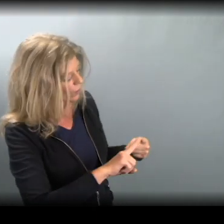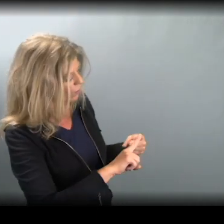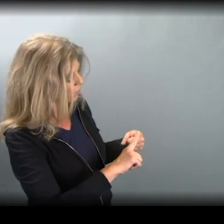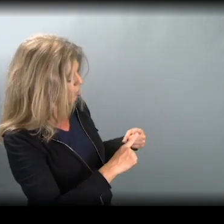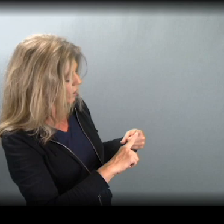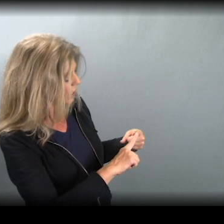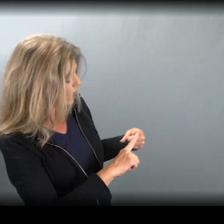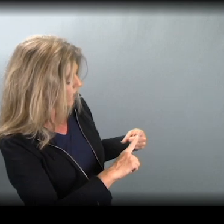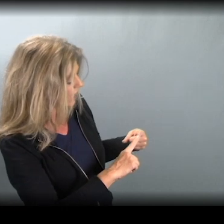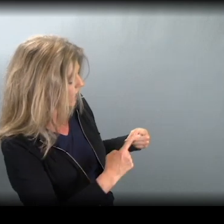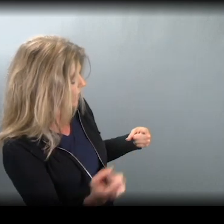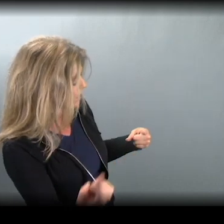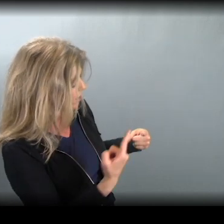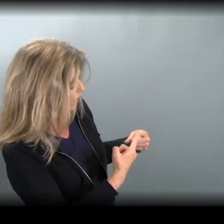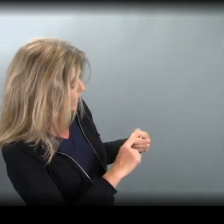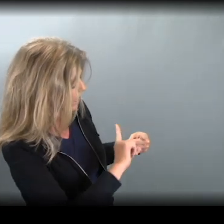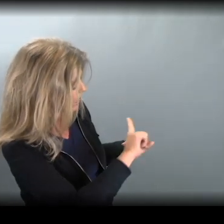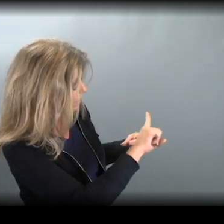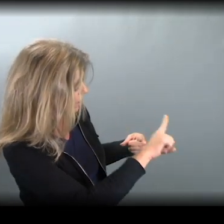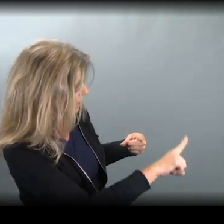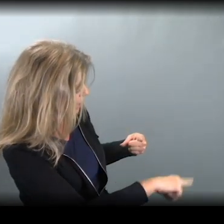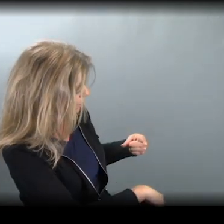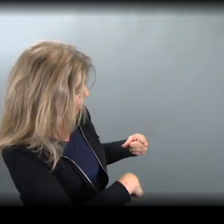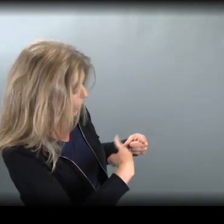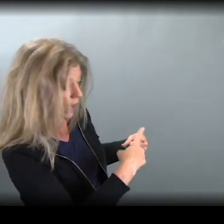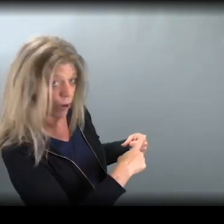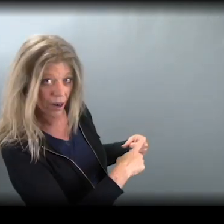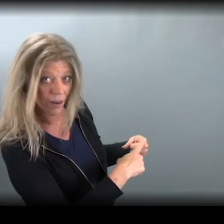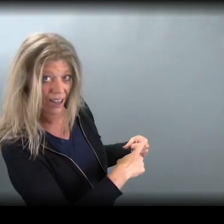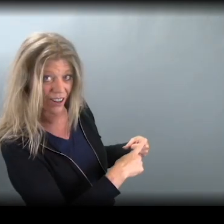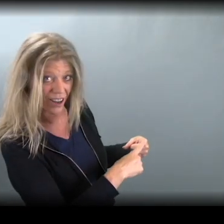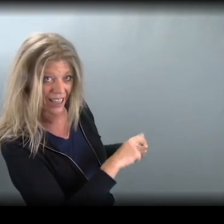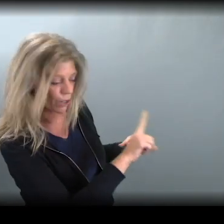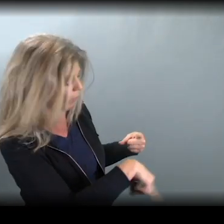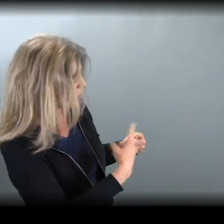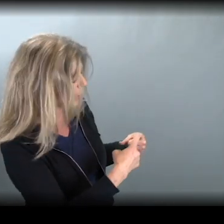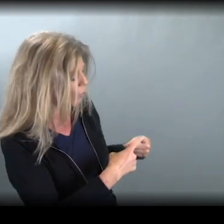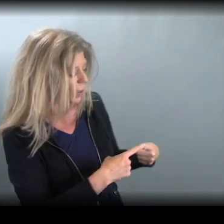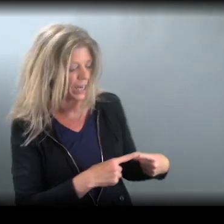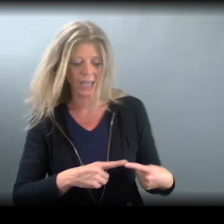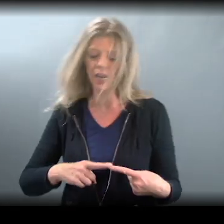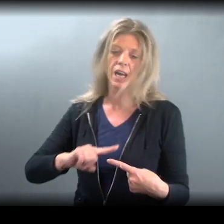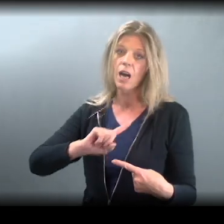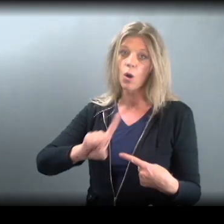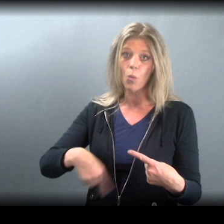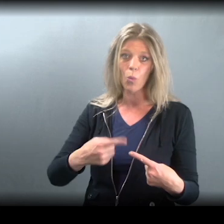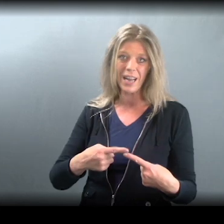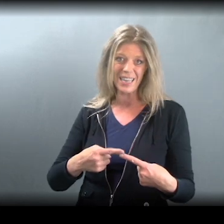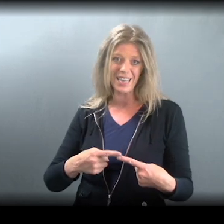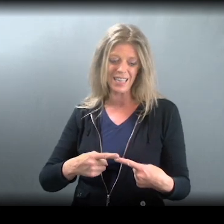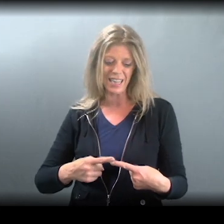If you were looking at it straight on, it would look like you were going around a clock. WHEN